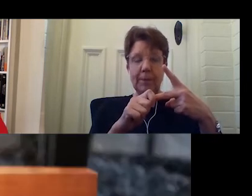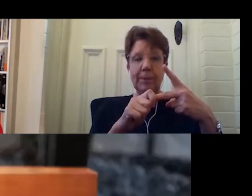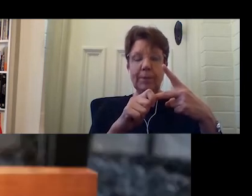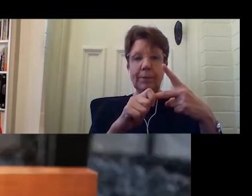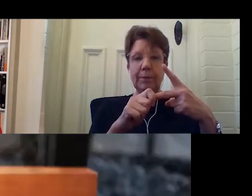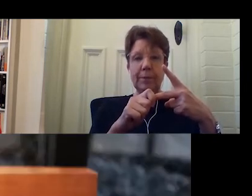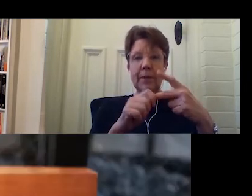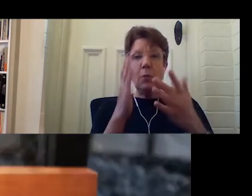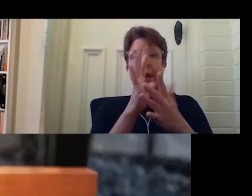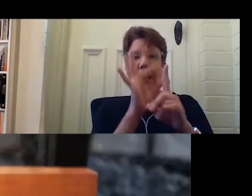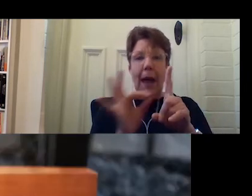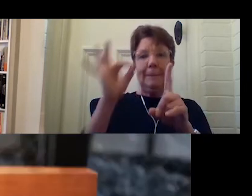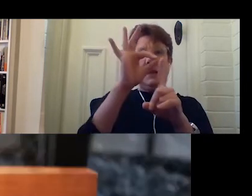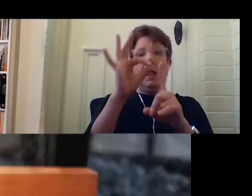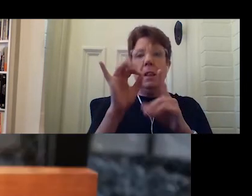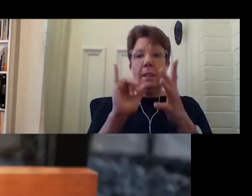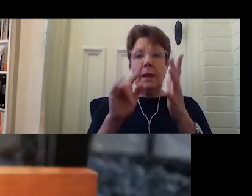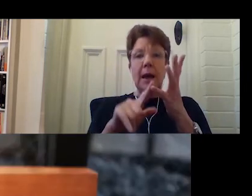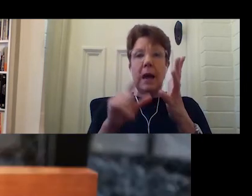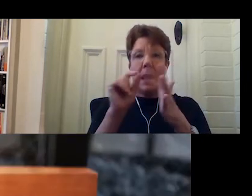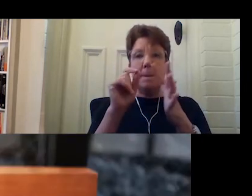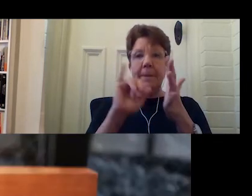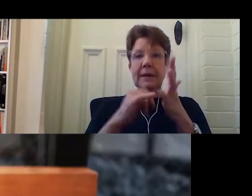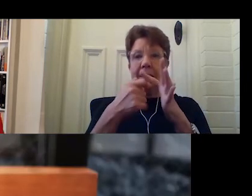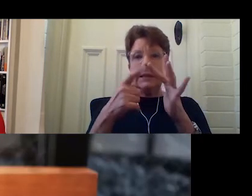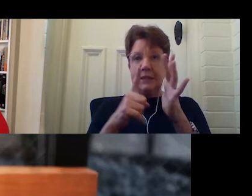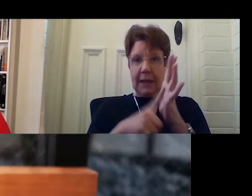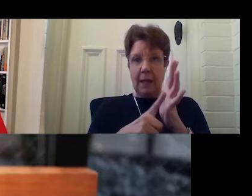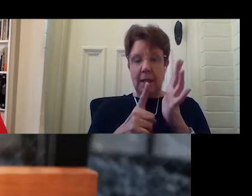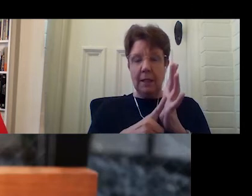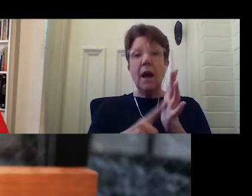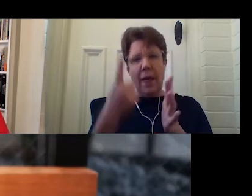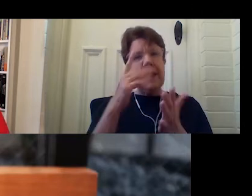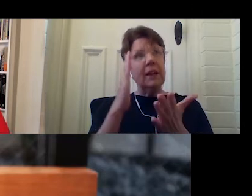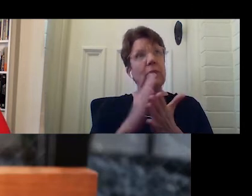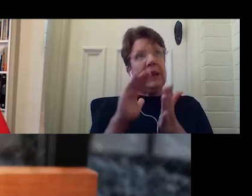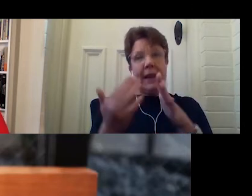upskill. I think now is the perfect time to learn something new.